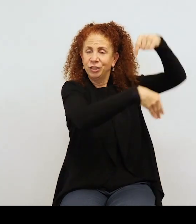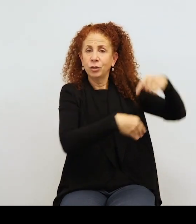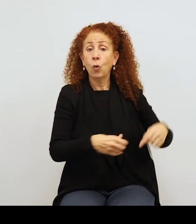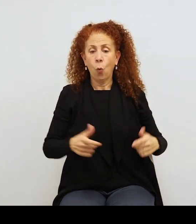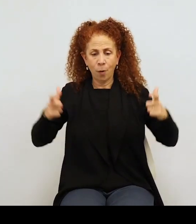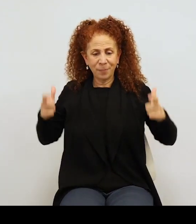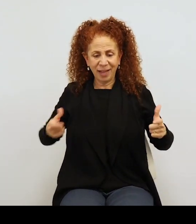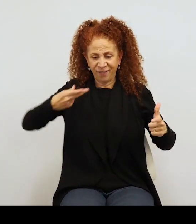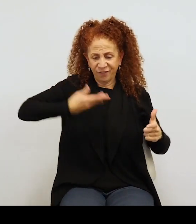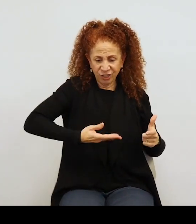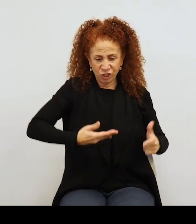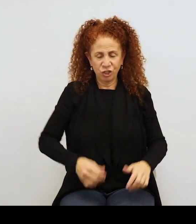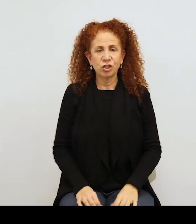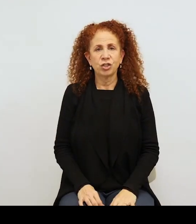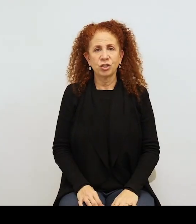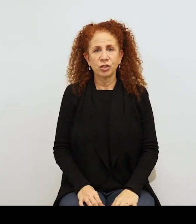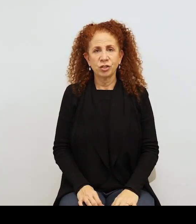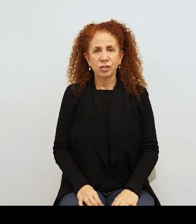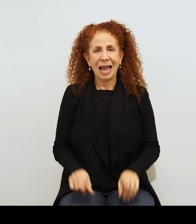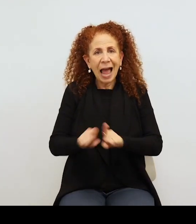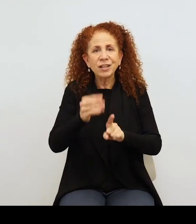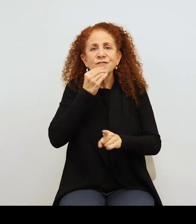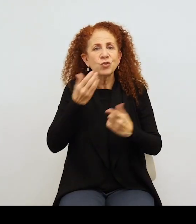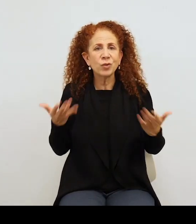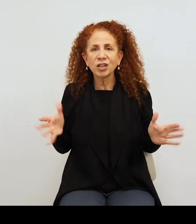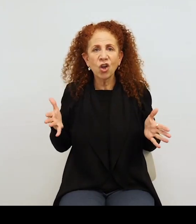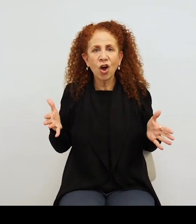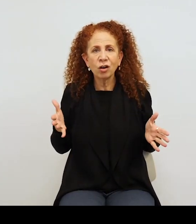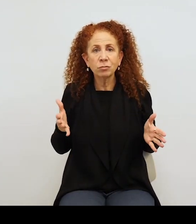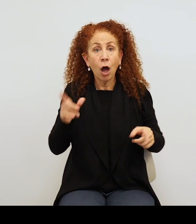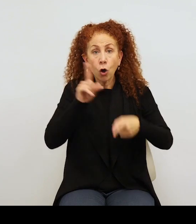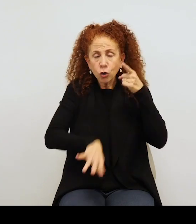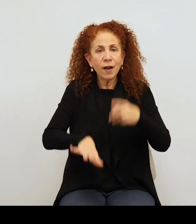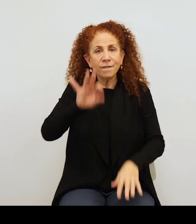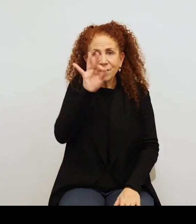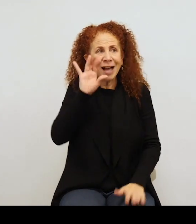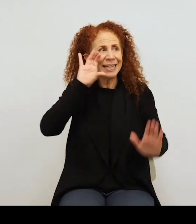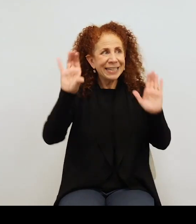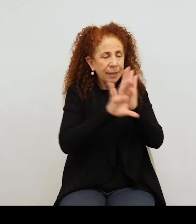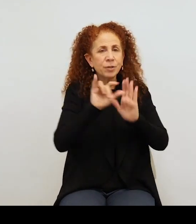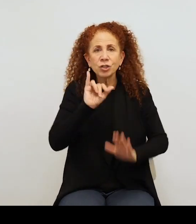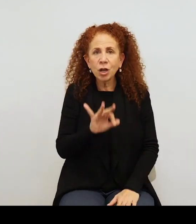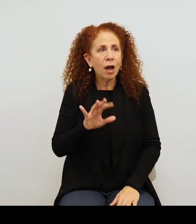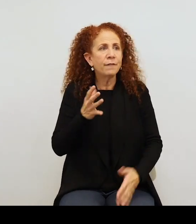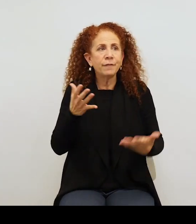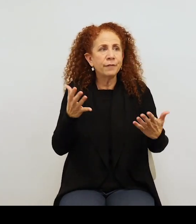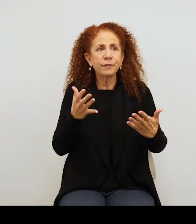of fish as food. And I could not find an image of-- or dead fish.